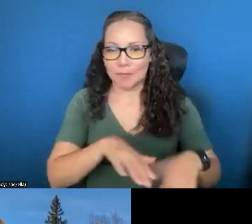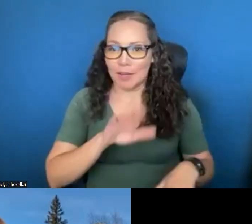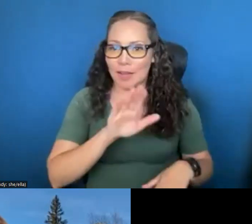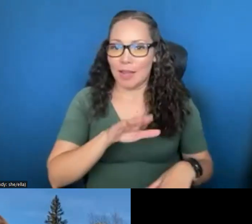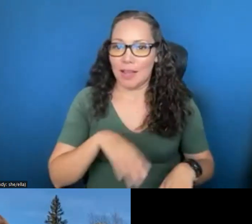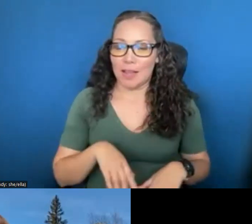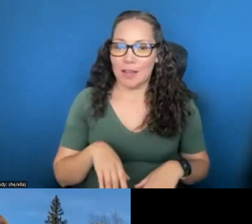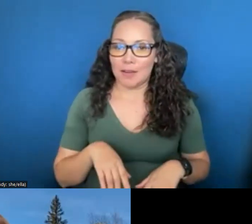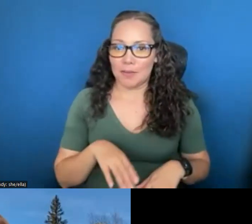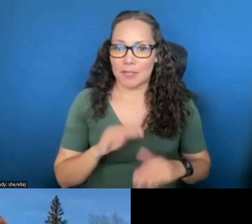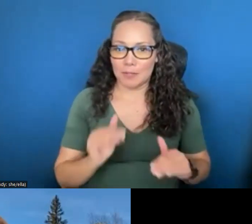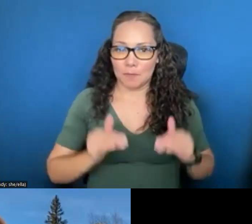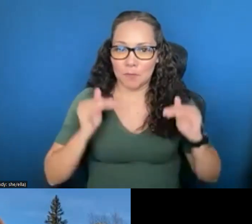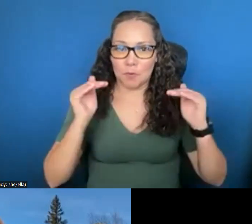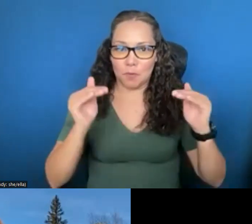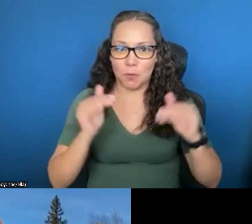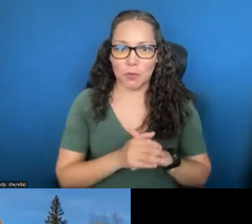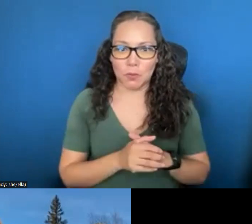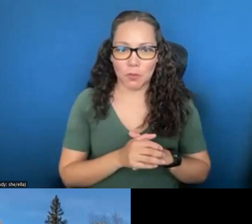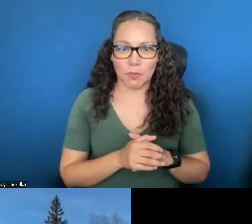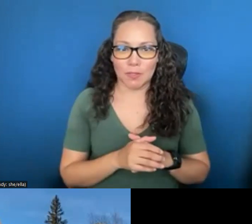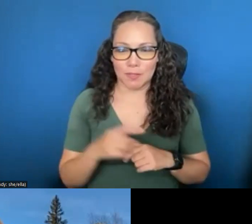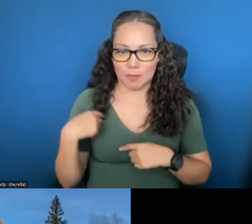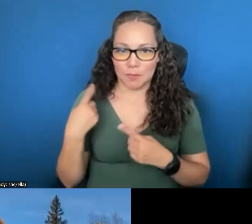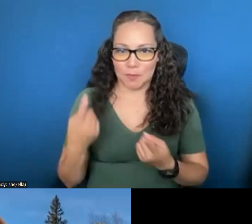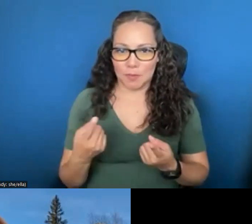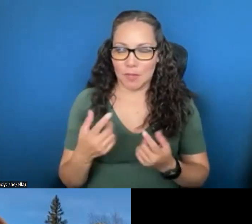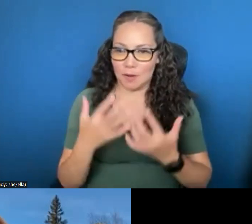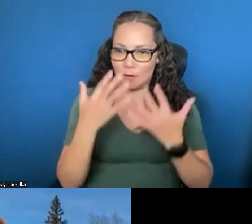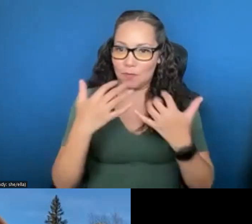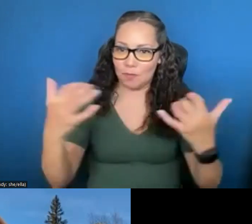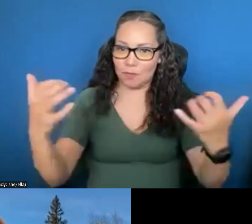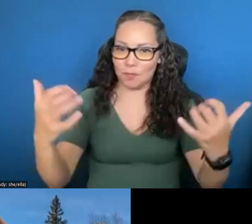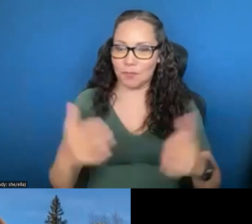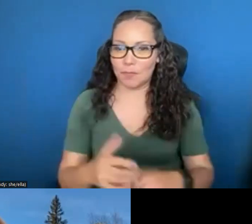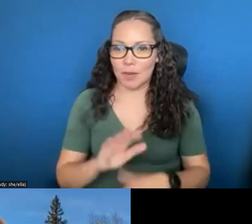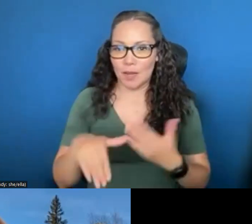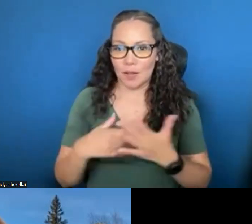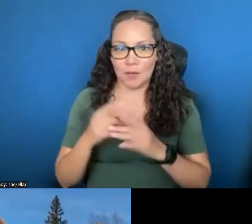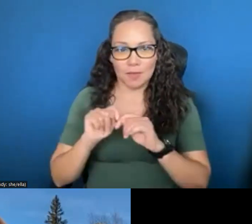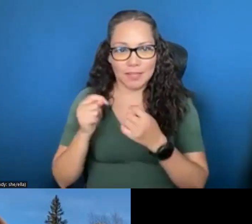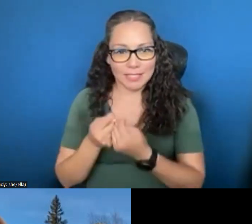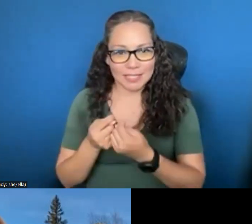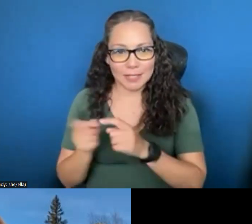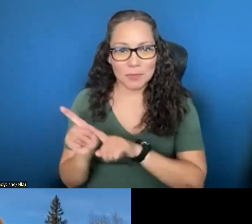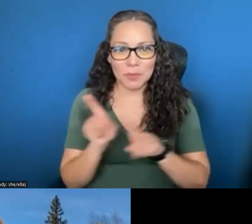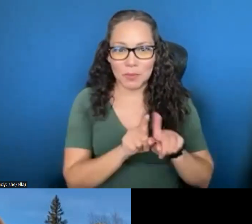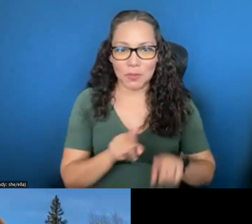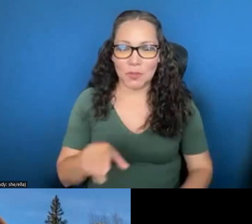um since we've been together and I'll thank the rest of our team too in the adrc bureau